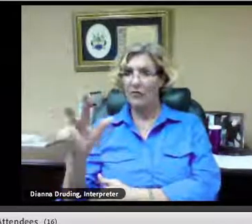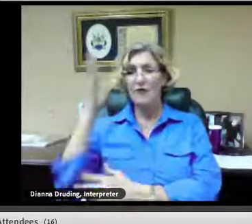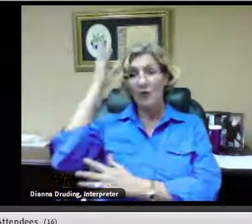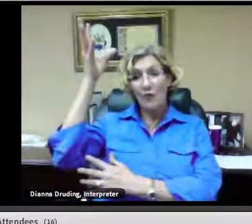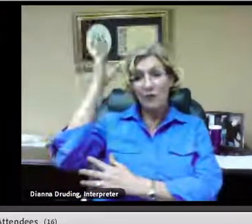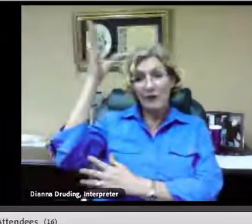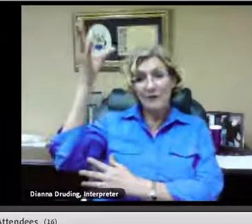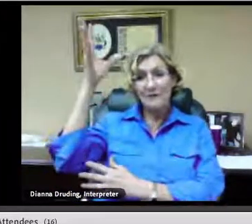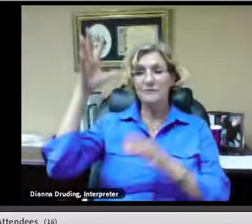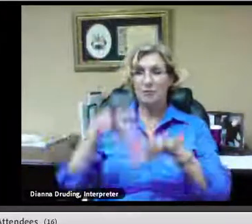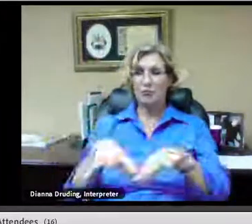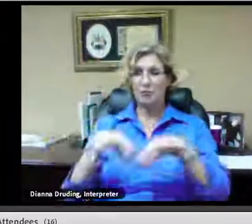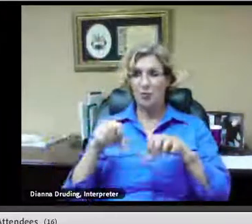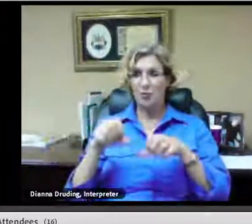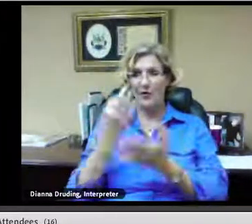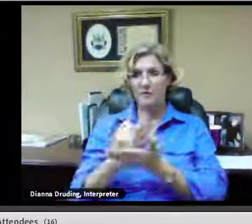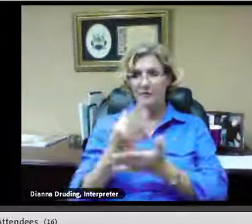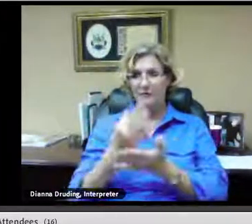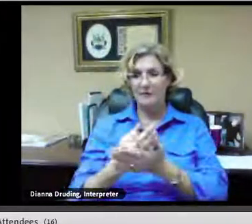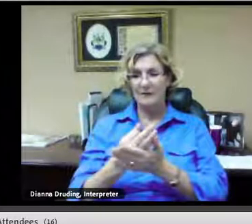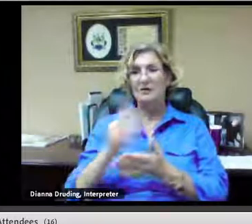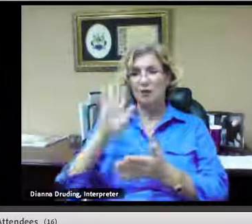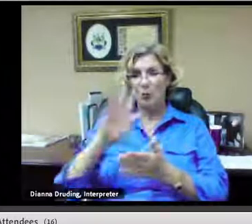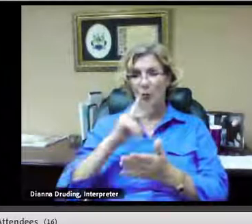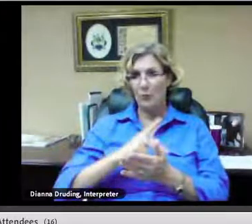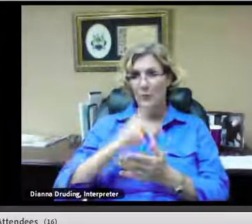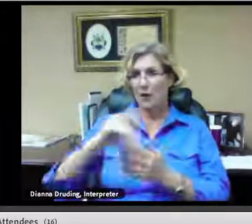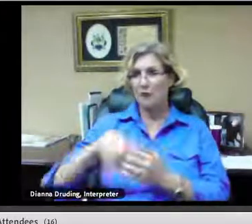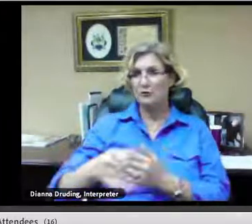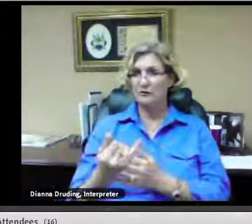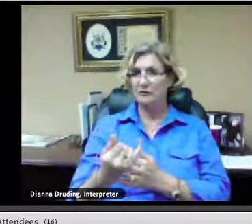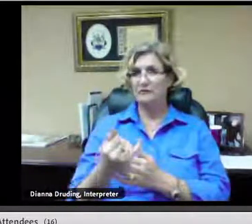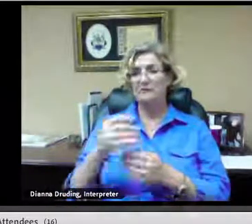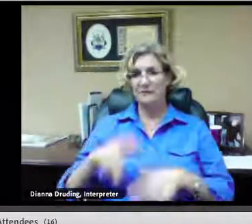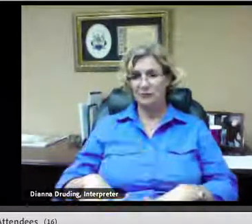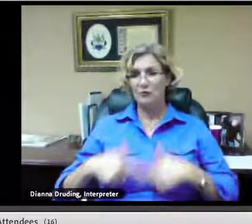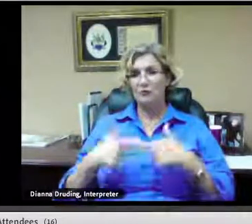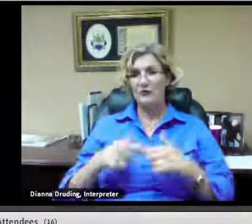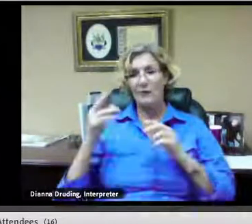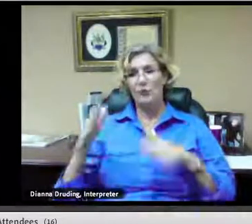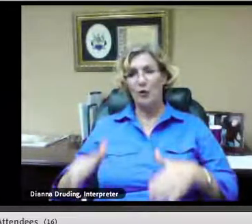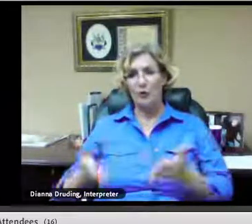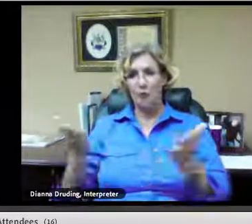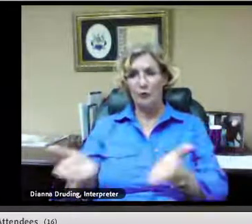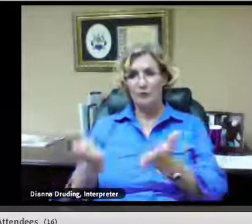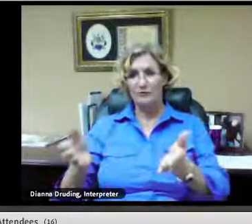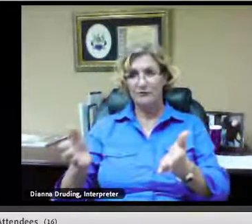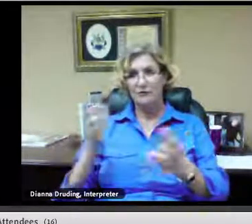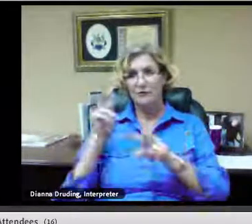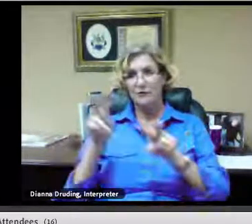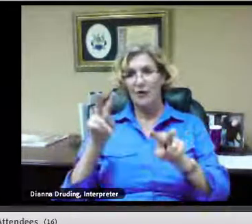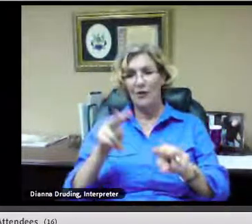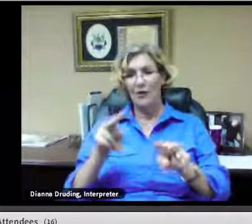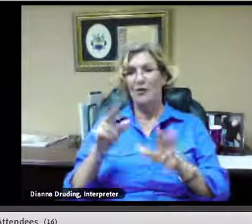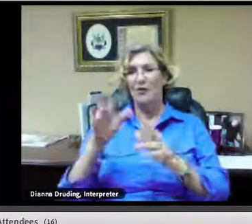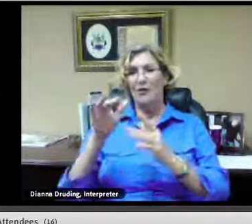the SWFLN Facebook page or look for your message from the Florida library listserv. Thank you, everyone, for attending and have a terrific weekend.